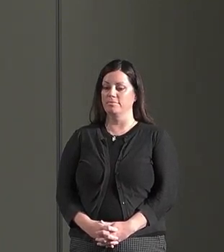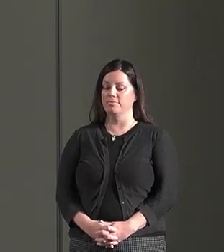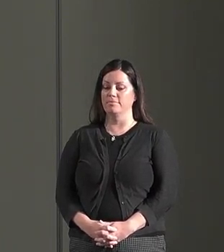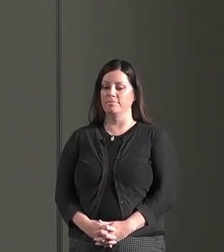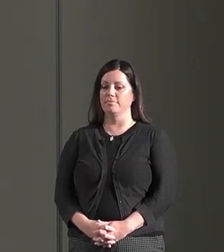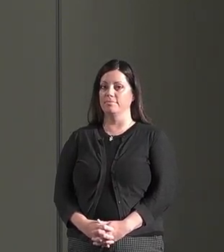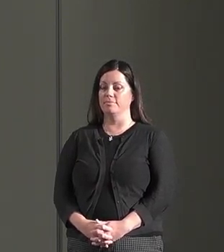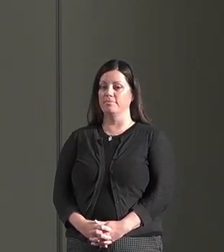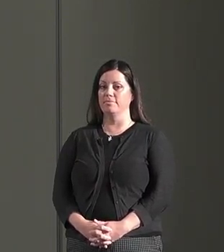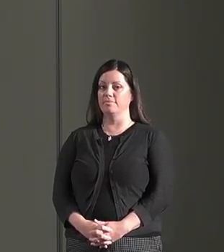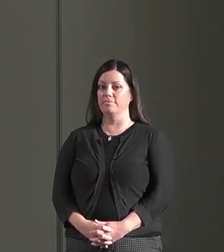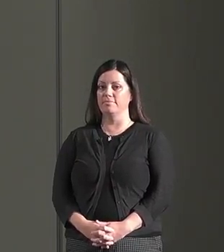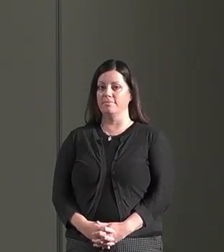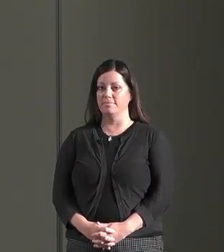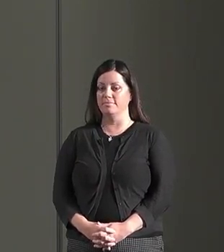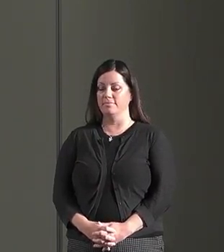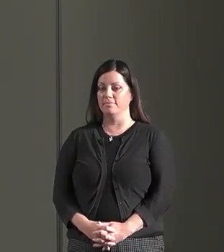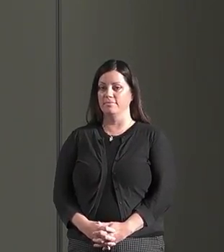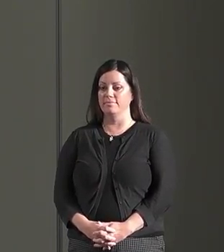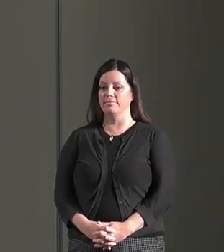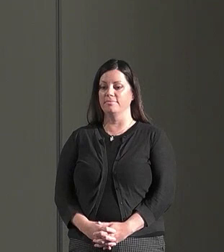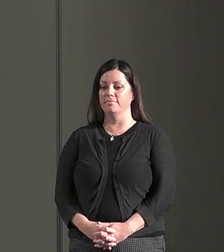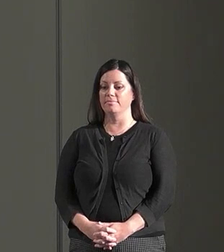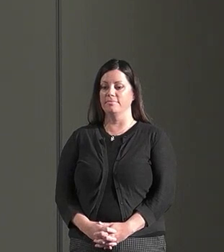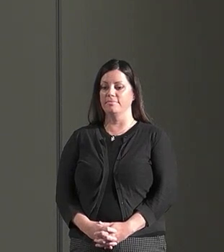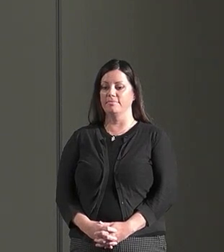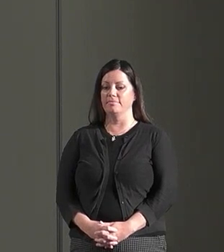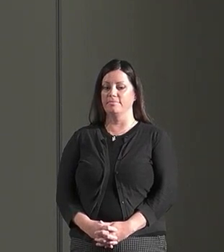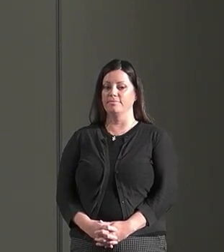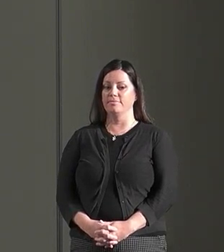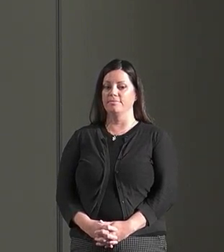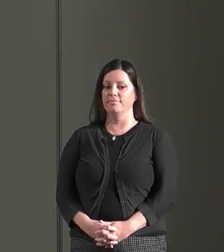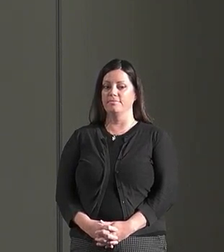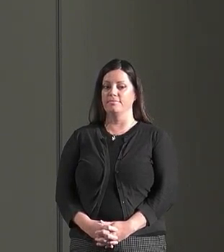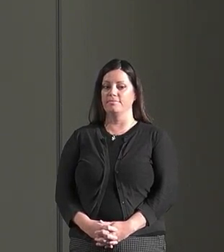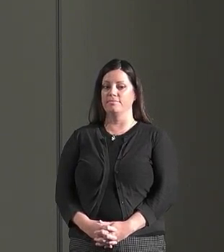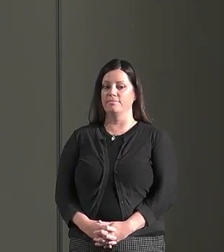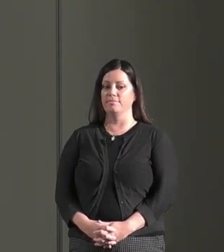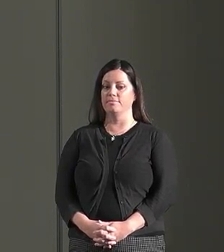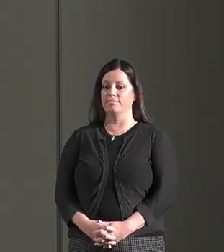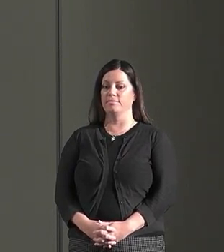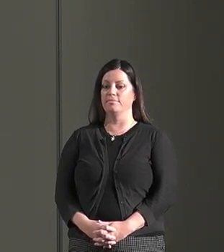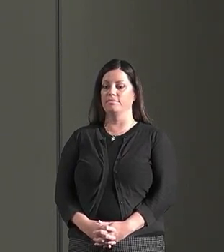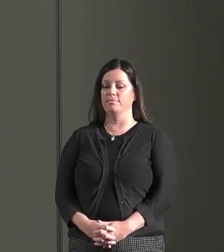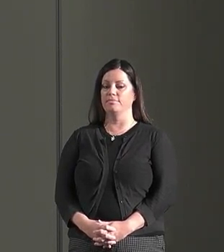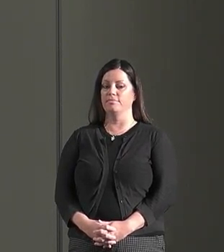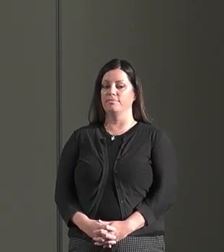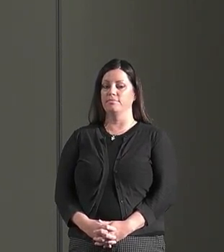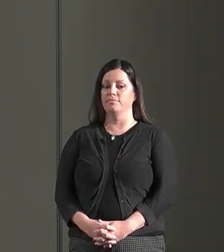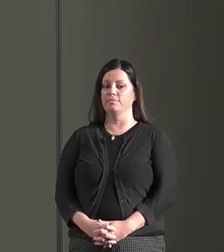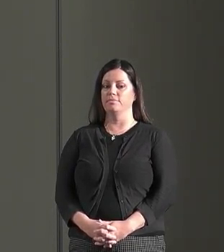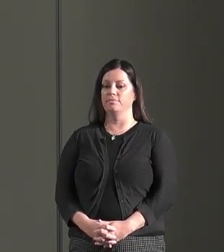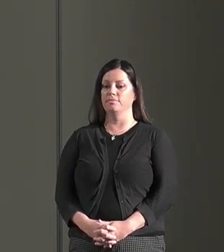training new employees, we show them the play book, the wire frame of how the communication